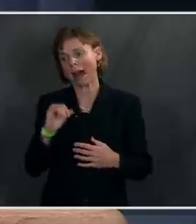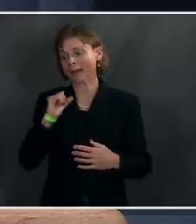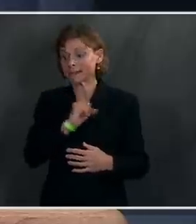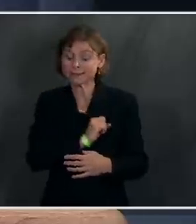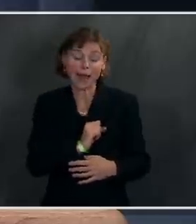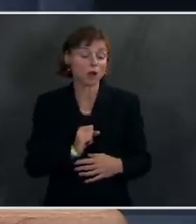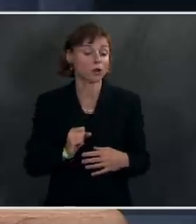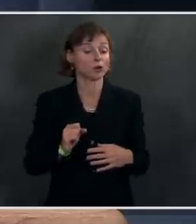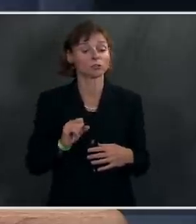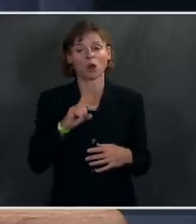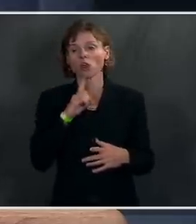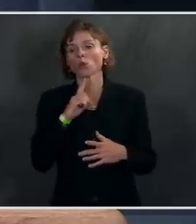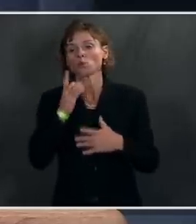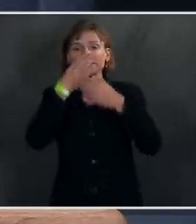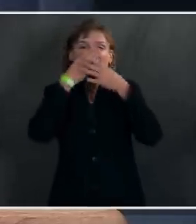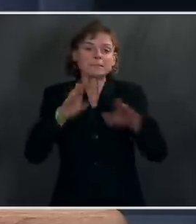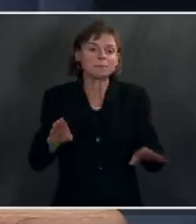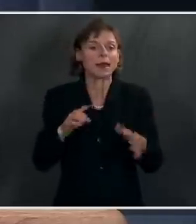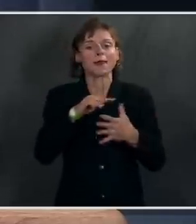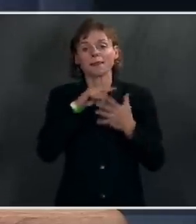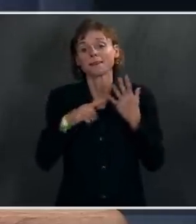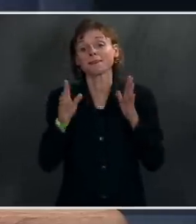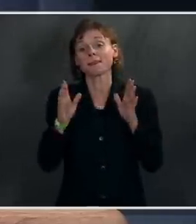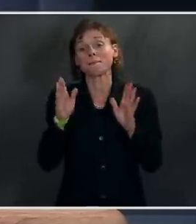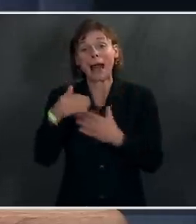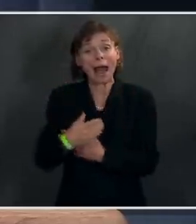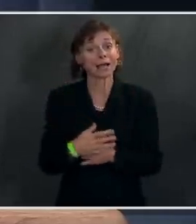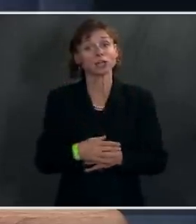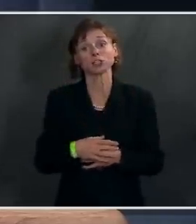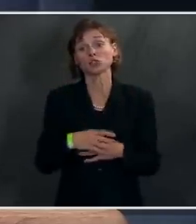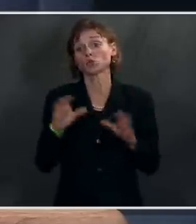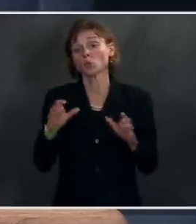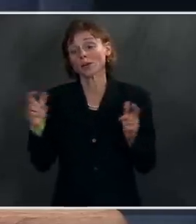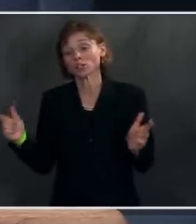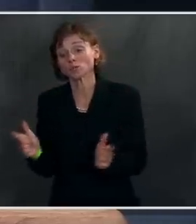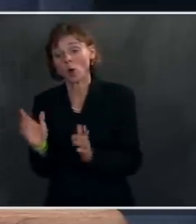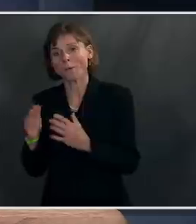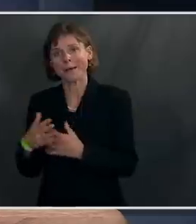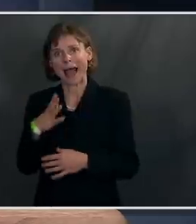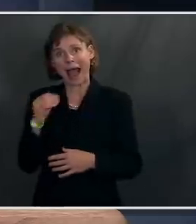to do a smaller package. And his view is that there are key components